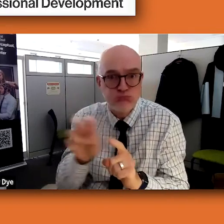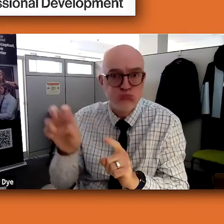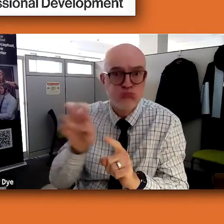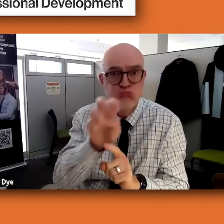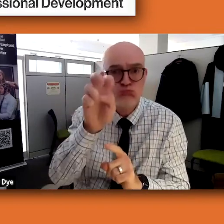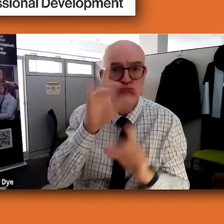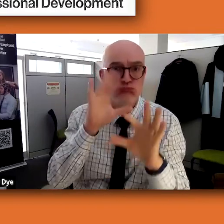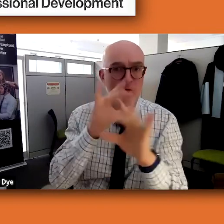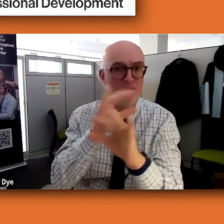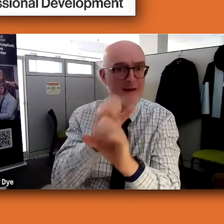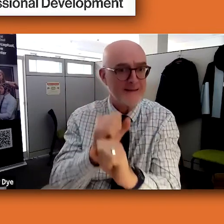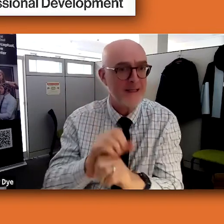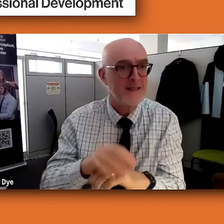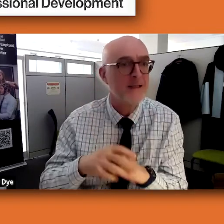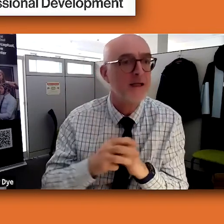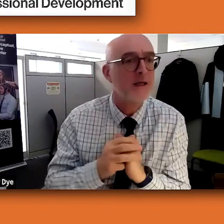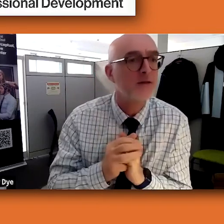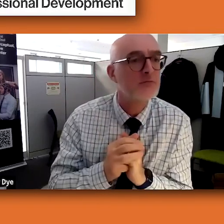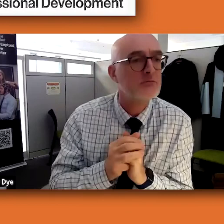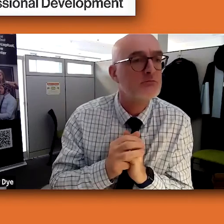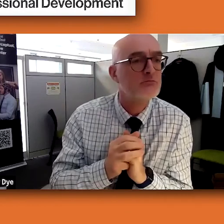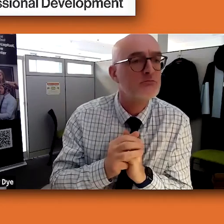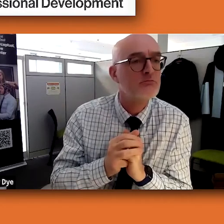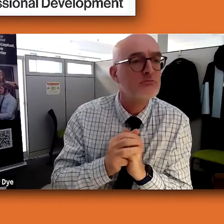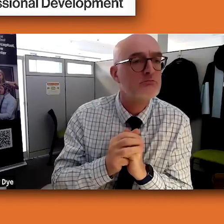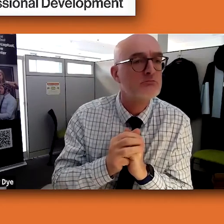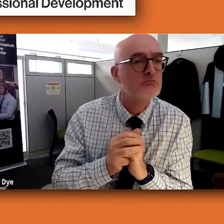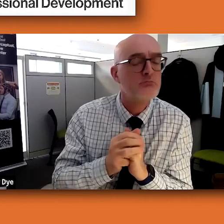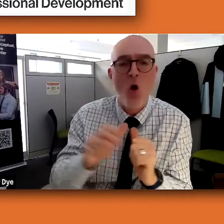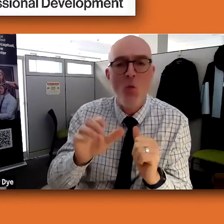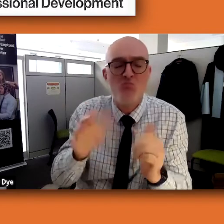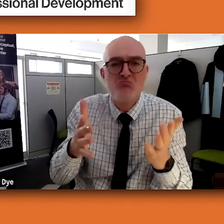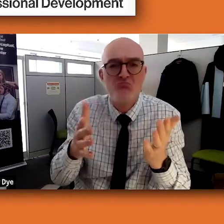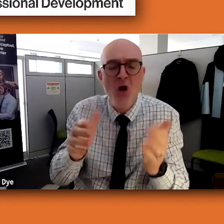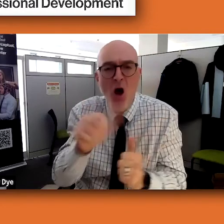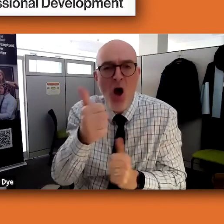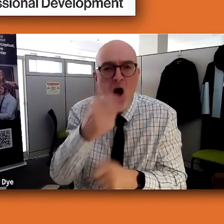"Your journey is fascinating.